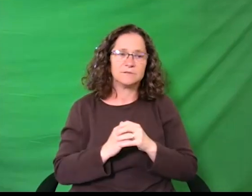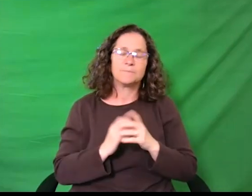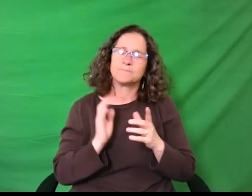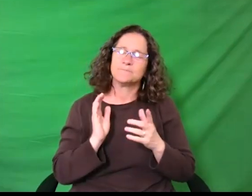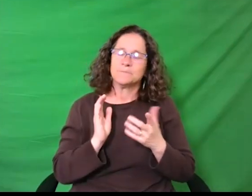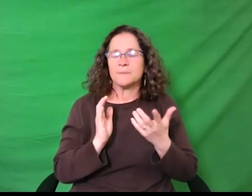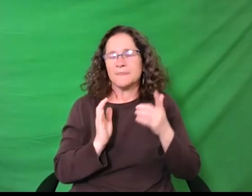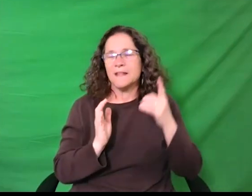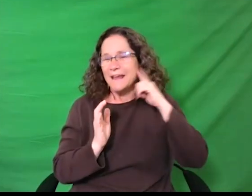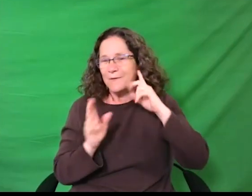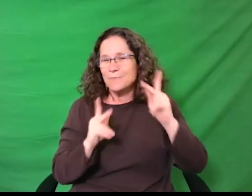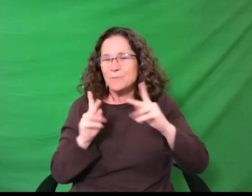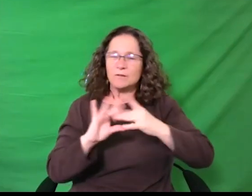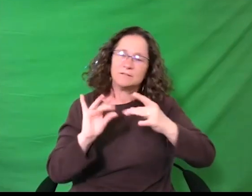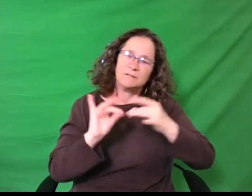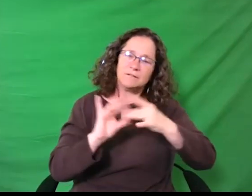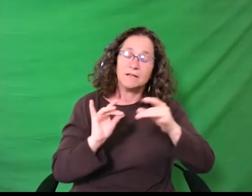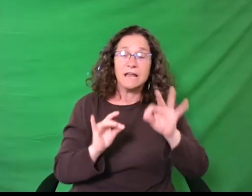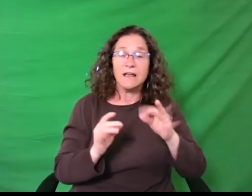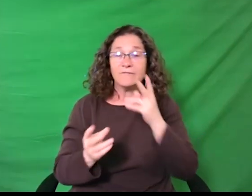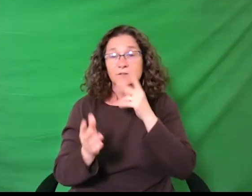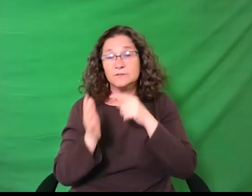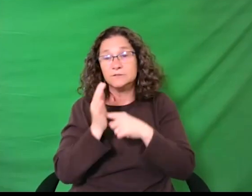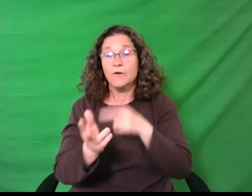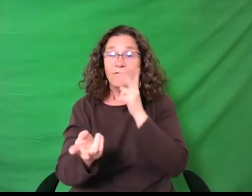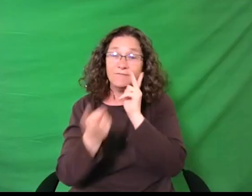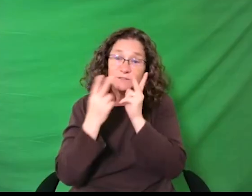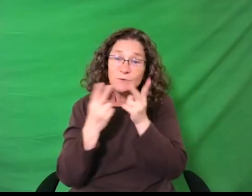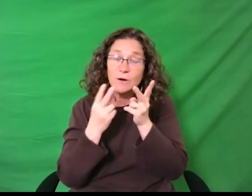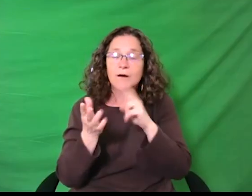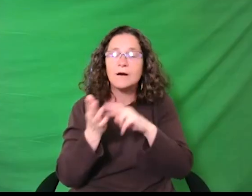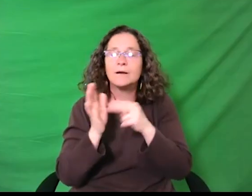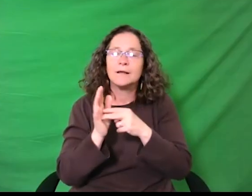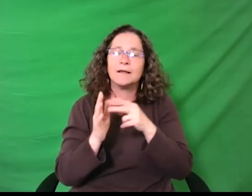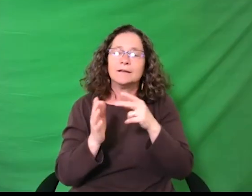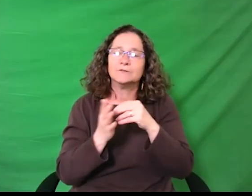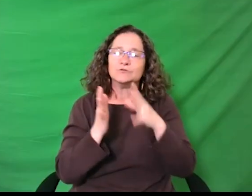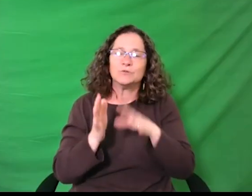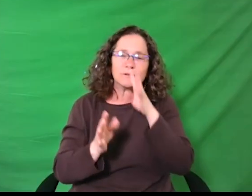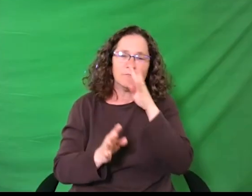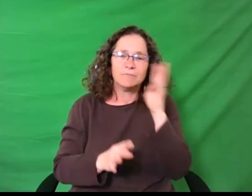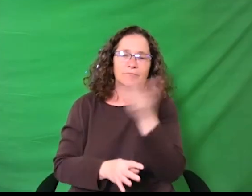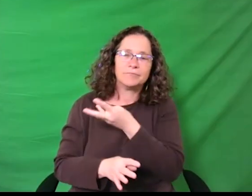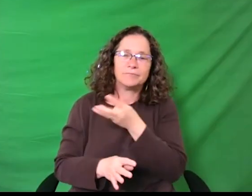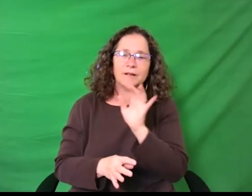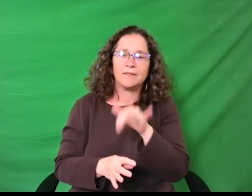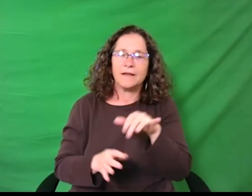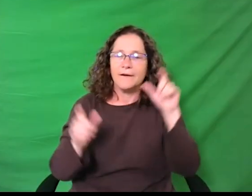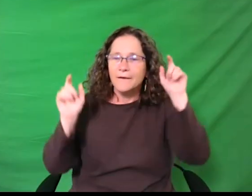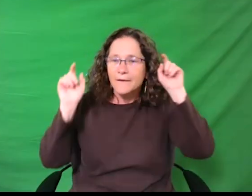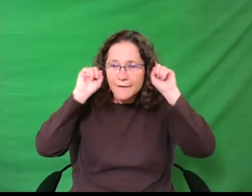that students won't use their assistive technology. And we know from studies that that isn't the case.